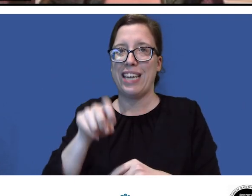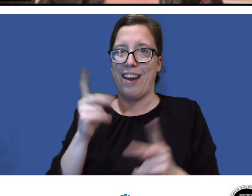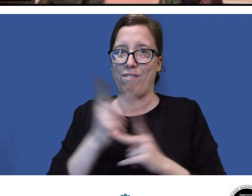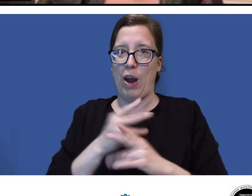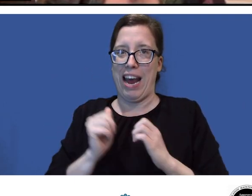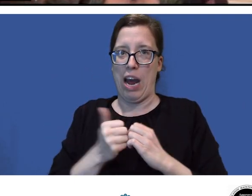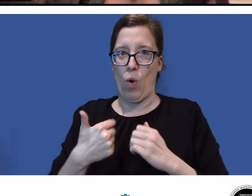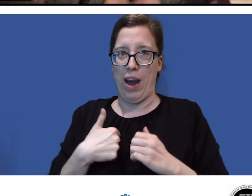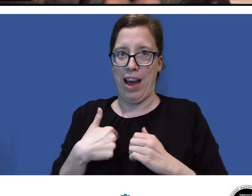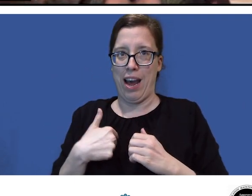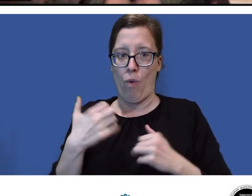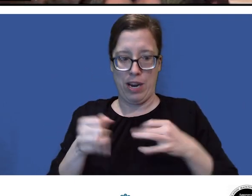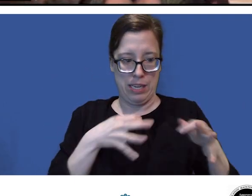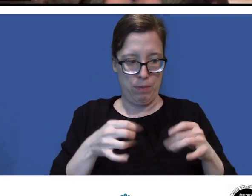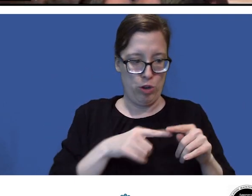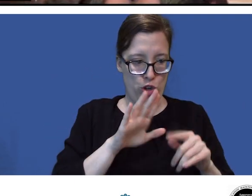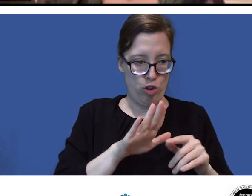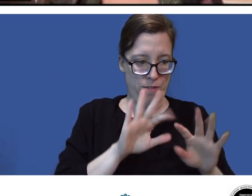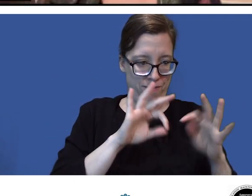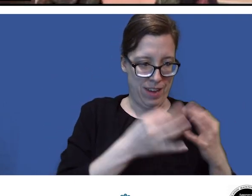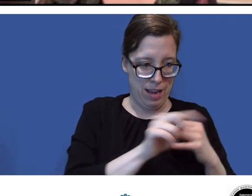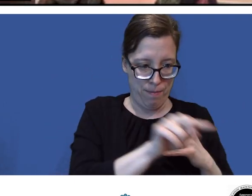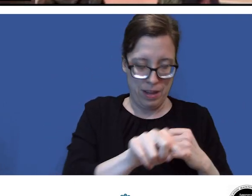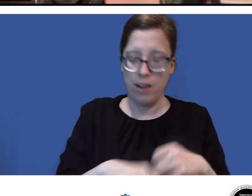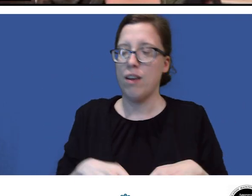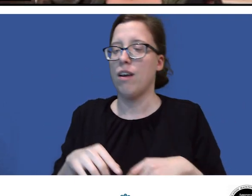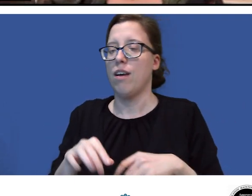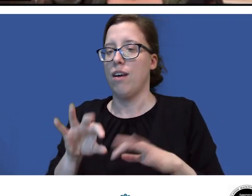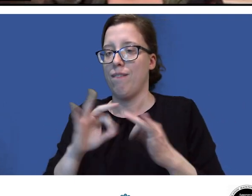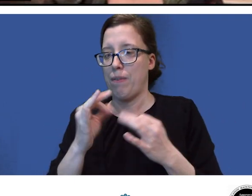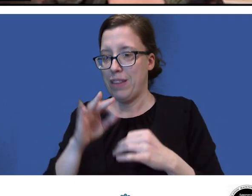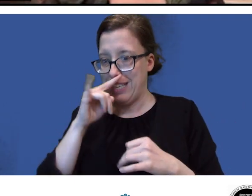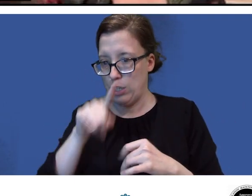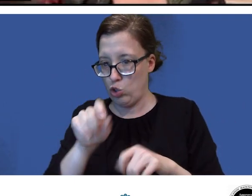the families of the kids with whom you work. When a family gets a diagnosis–and mamas,